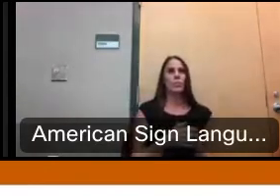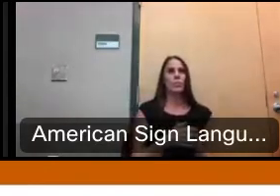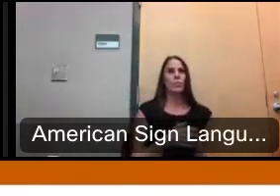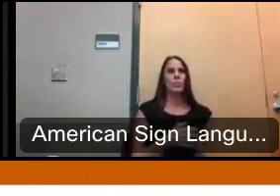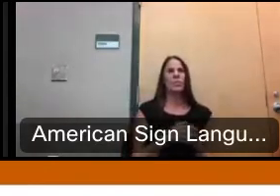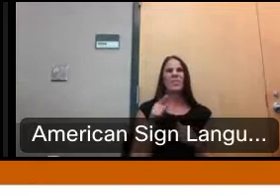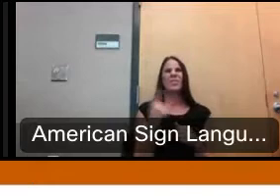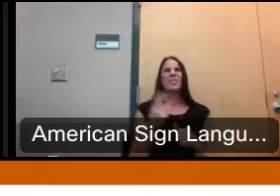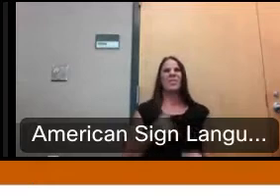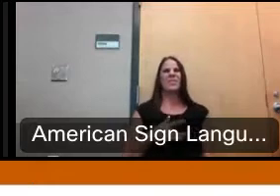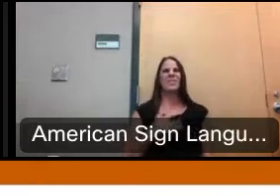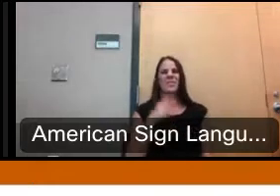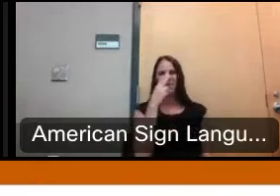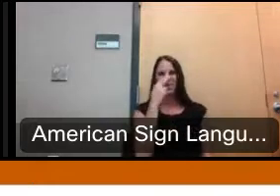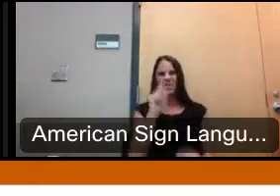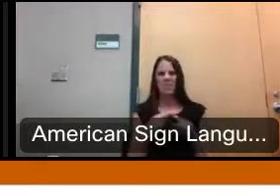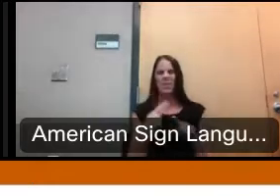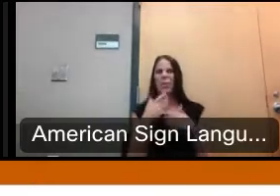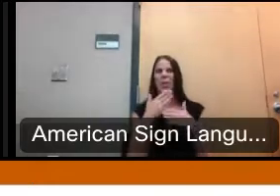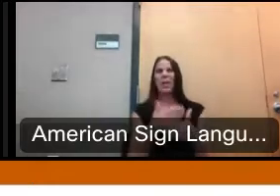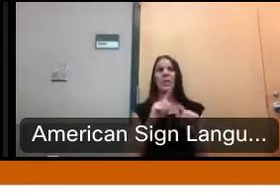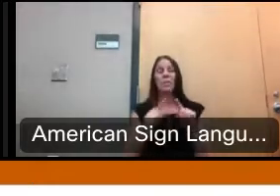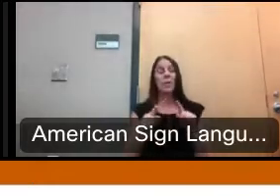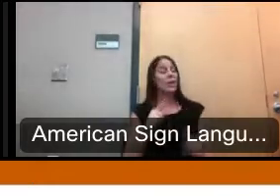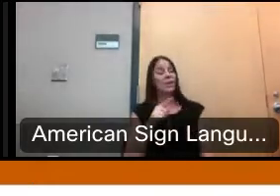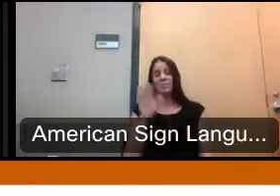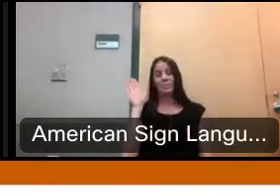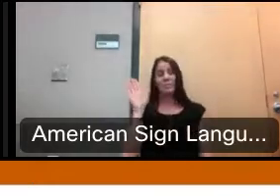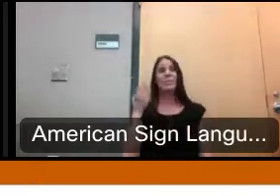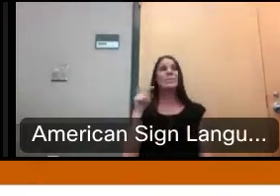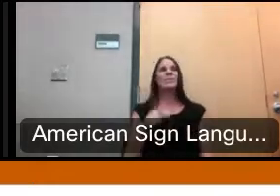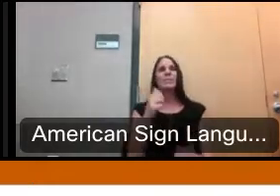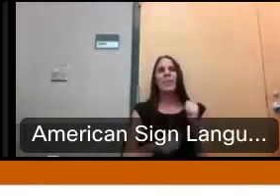I show up, but I swear it, this is how every ad agency does it. Um, it's using personas